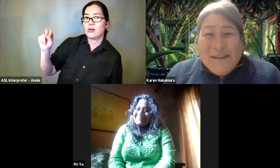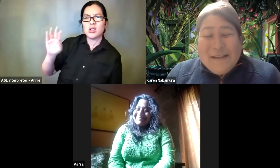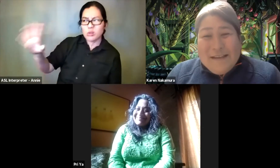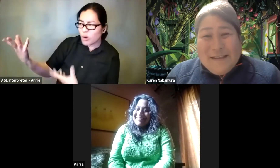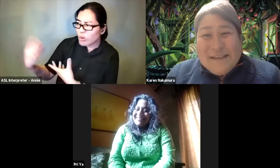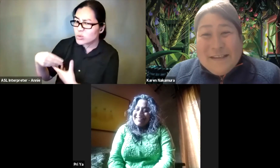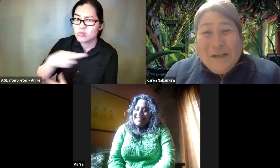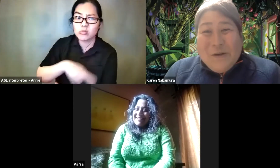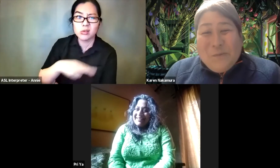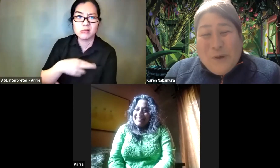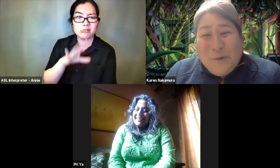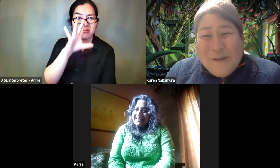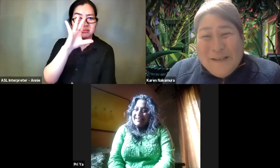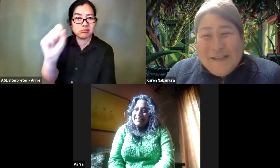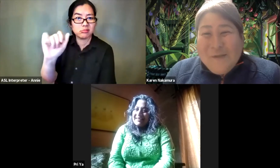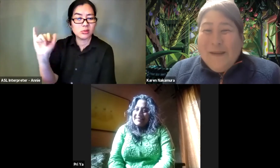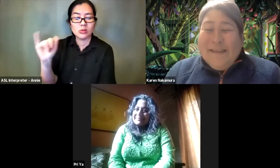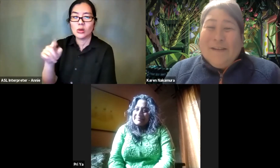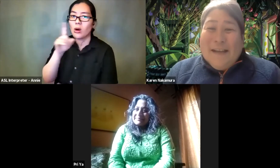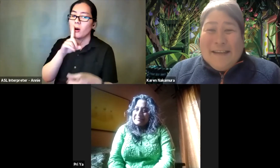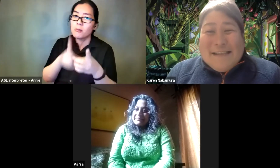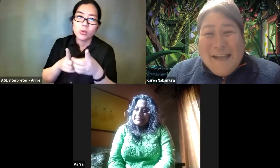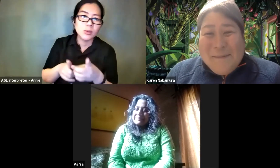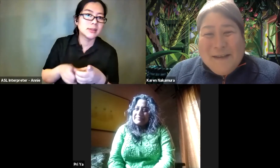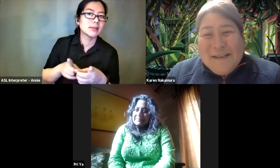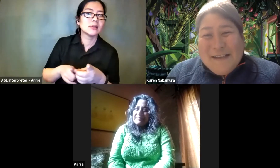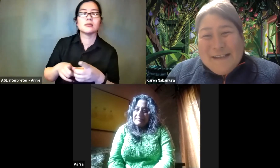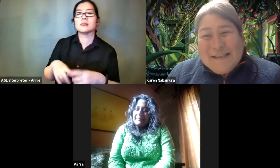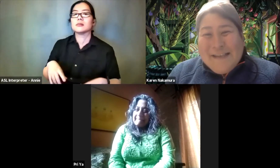Karen Nakamura: That there with Buddhism, and then you had the sand mandalas and the